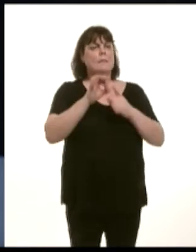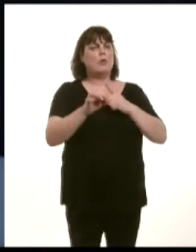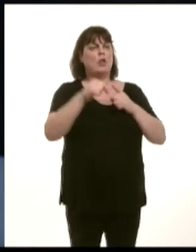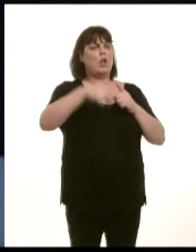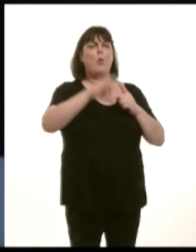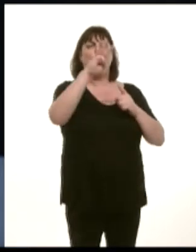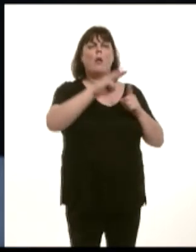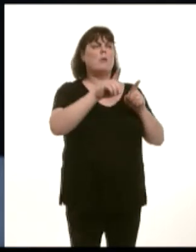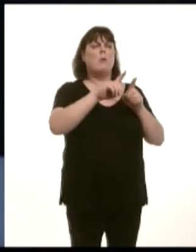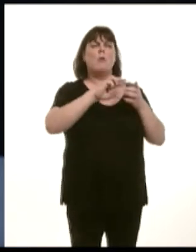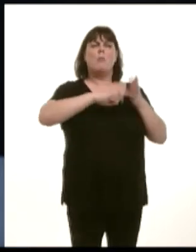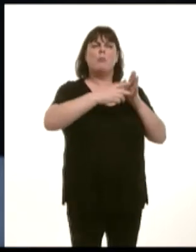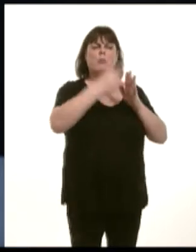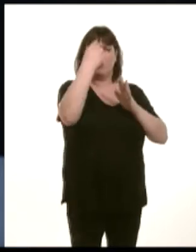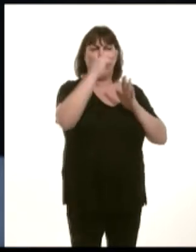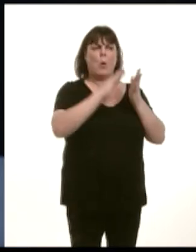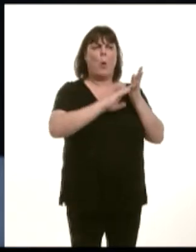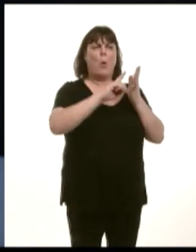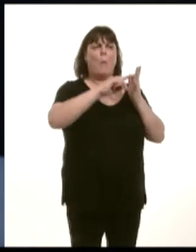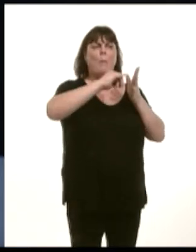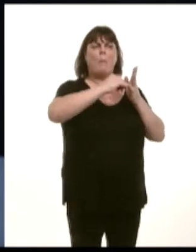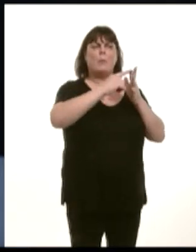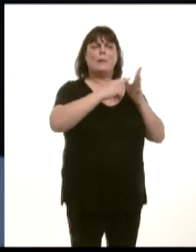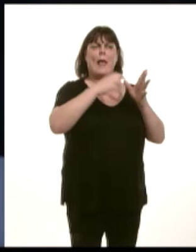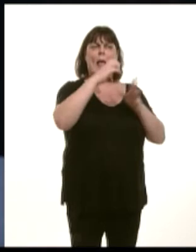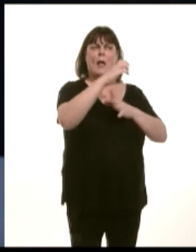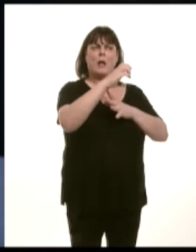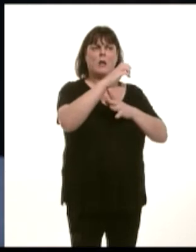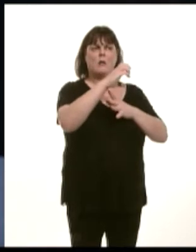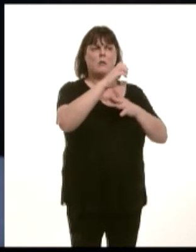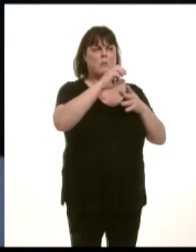programme that has been rolled out by National Parks Wales, which has brought great benefit